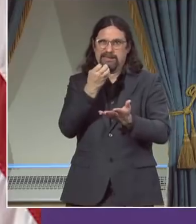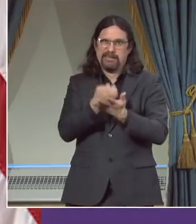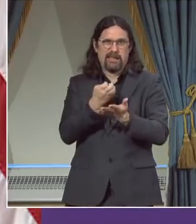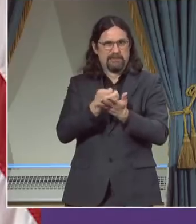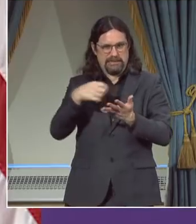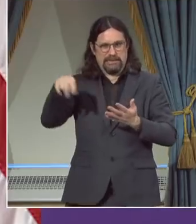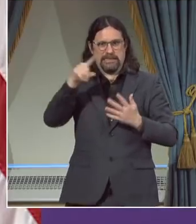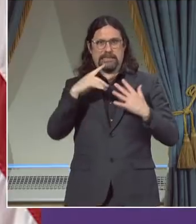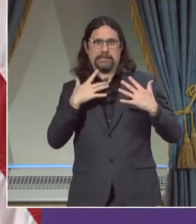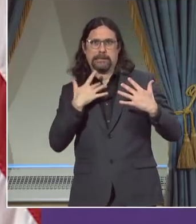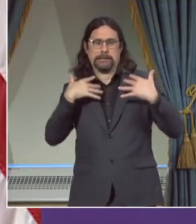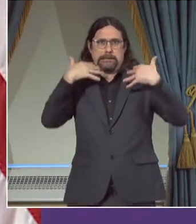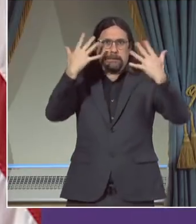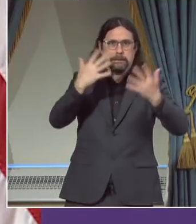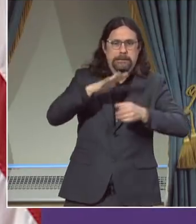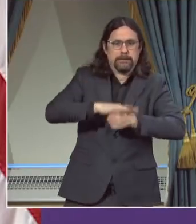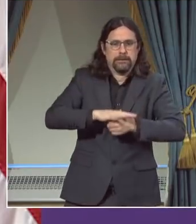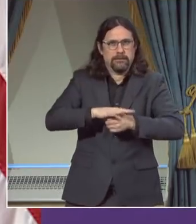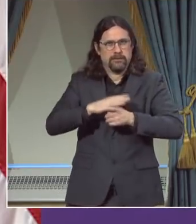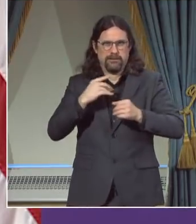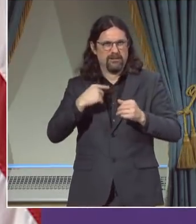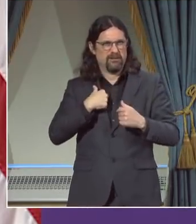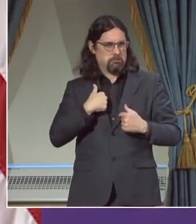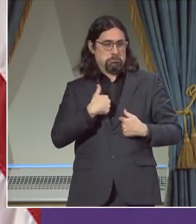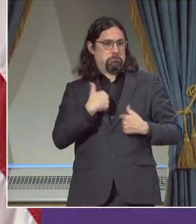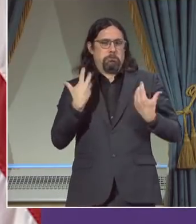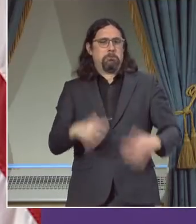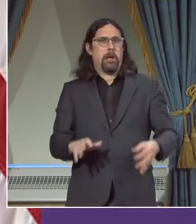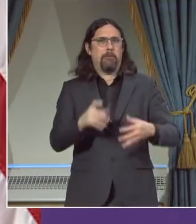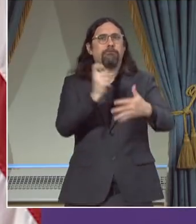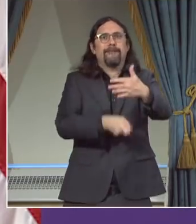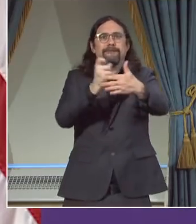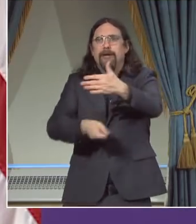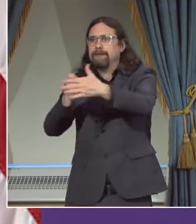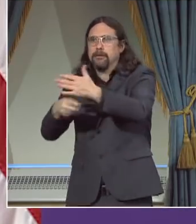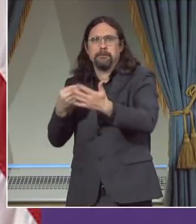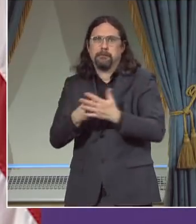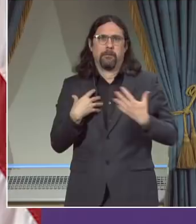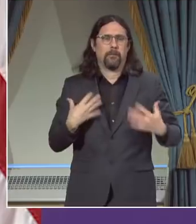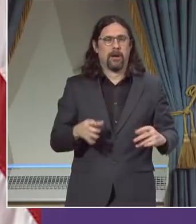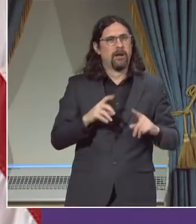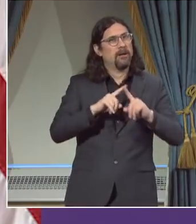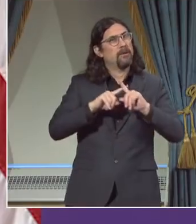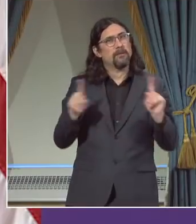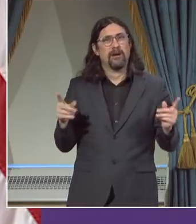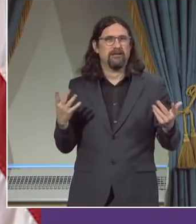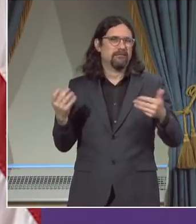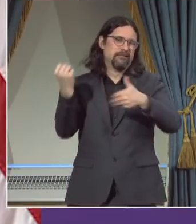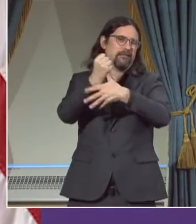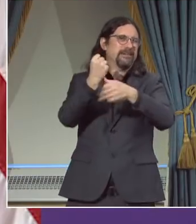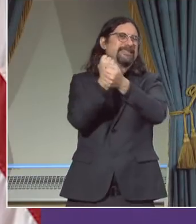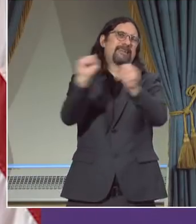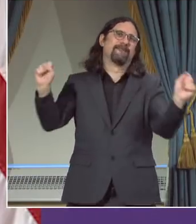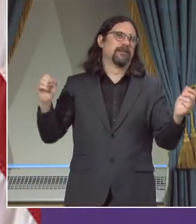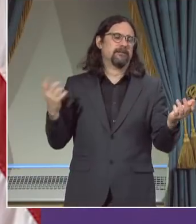SO MANY FOLKS ARE GOING THROUGH ECONOMIC DISTRESS. IF THEY HAVEN'T GOTTEN THE MESSAGE BY NOW,